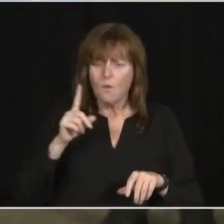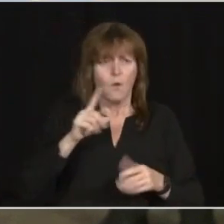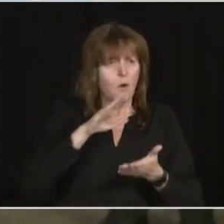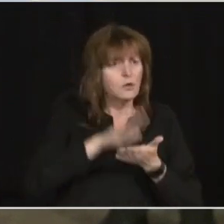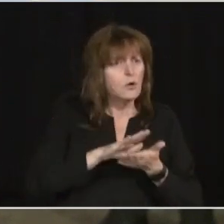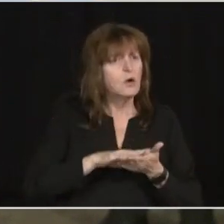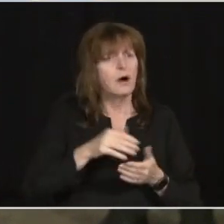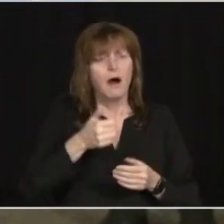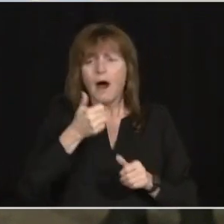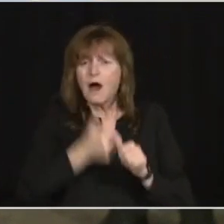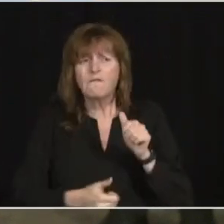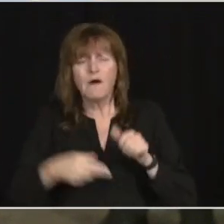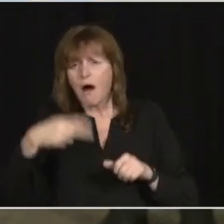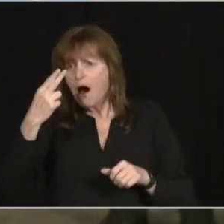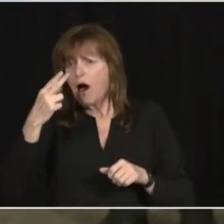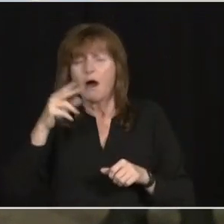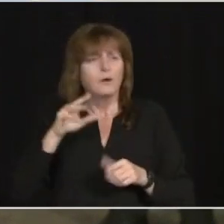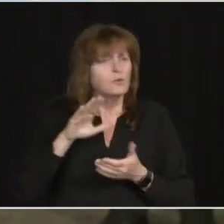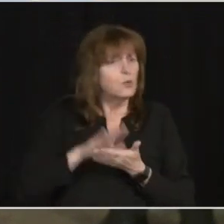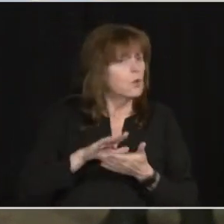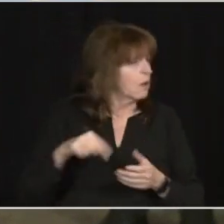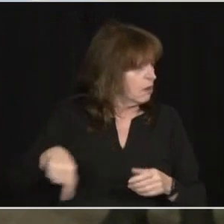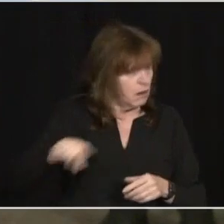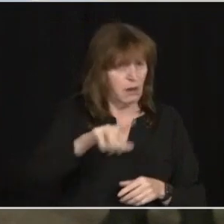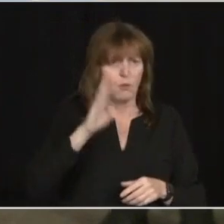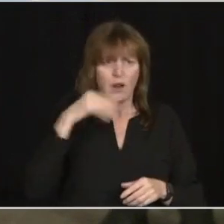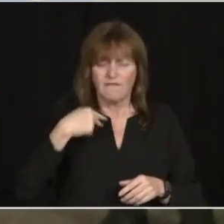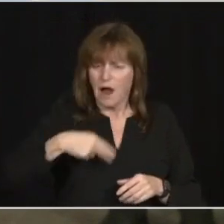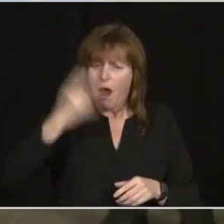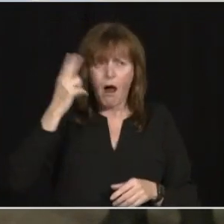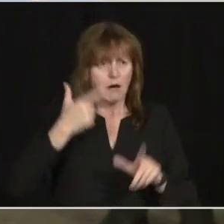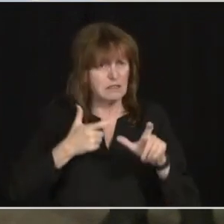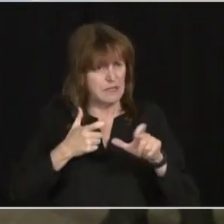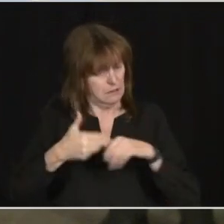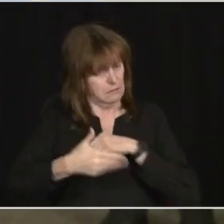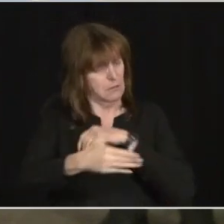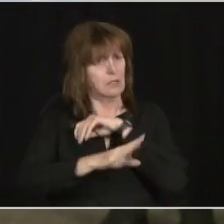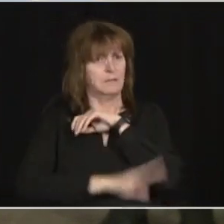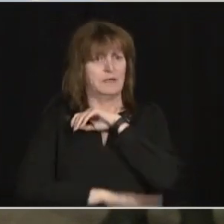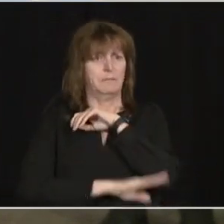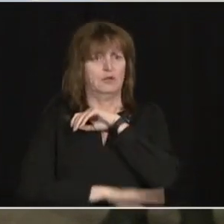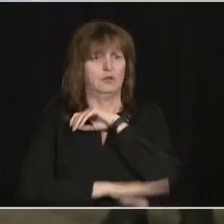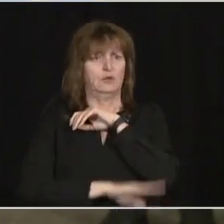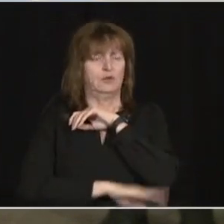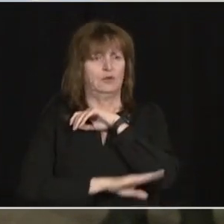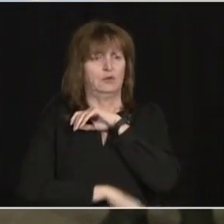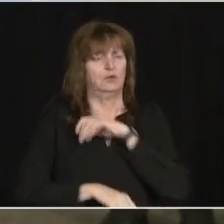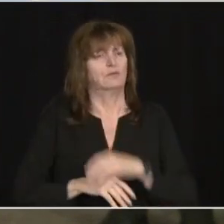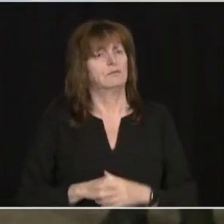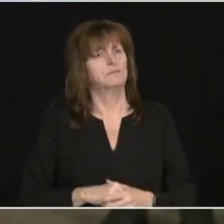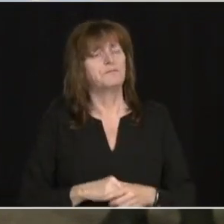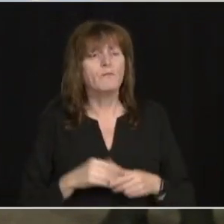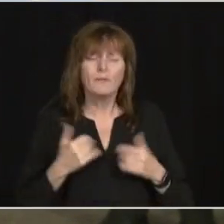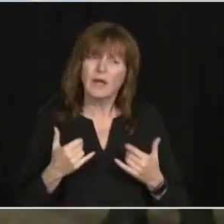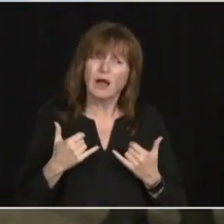For example, every high school in this province will have high-speed internet by September. Today we're also taking action to help those